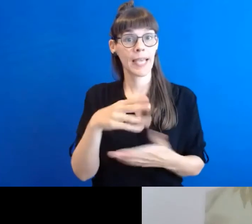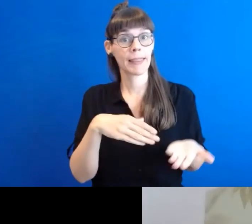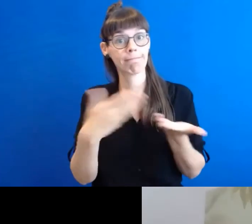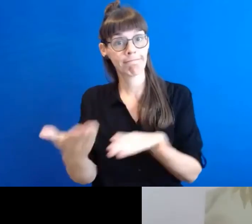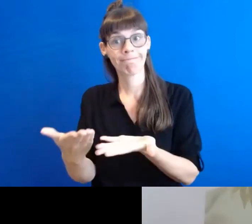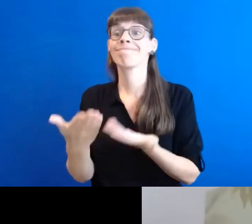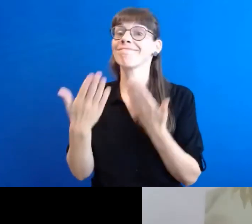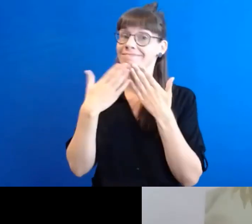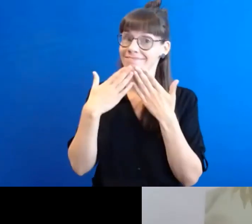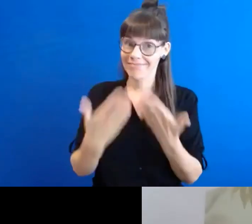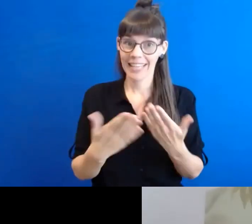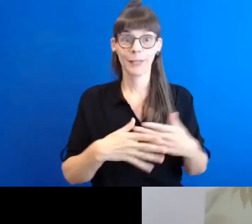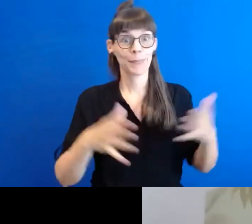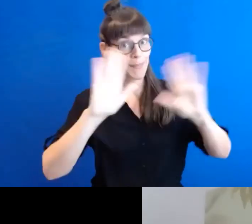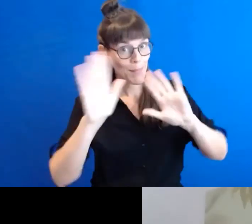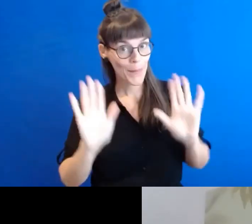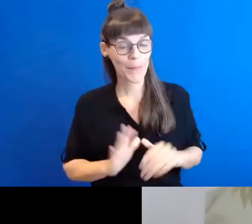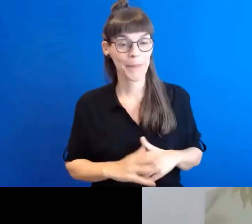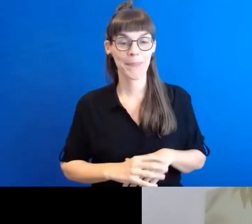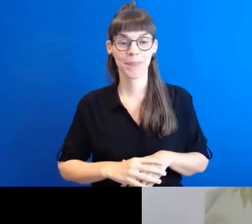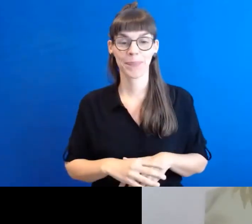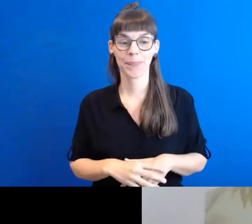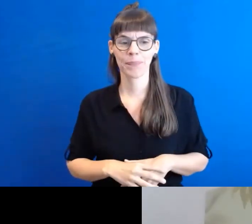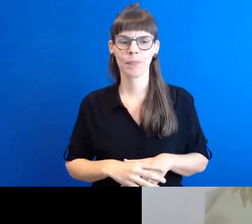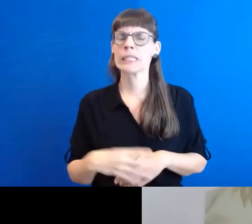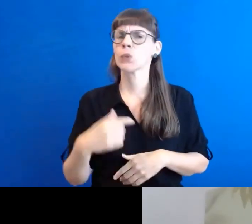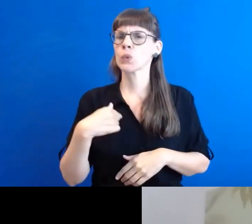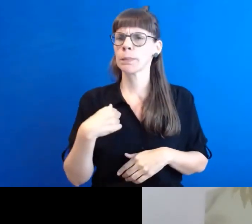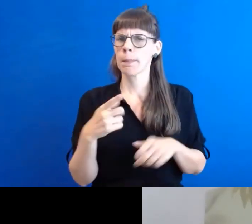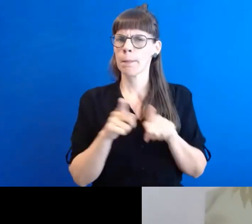on to maybe humanitarian inclusion